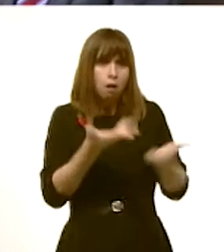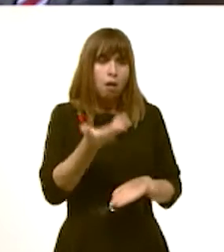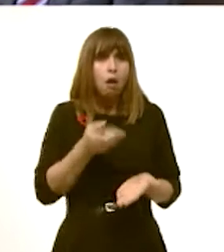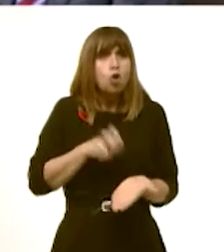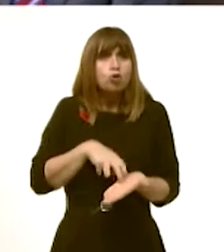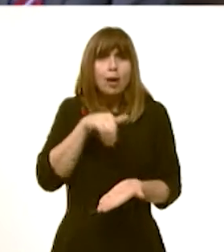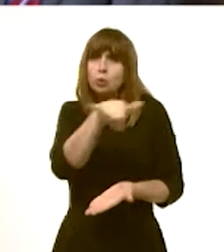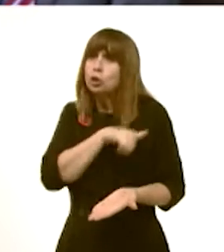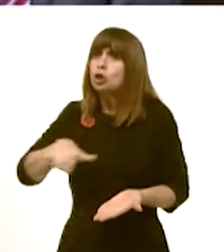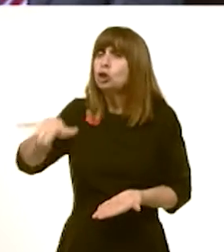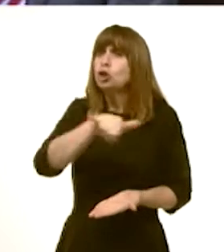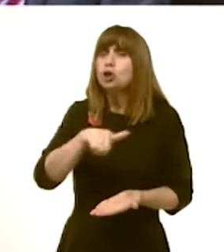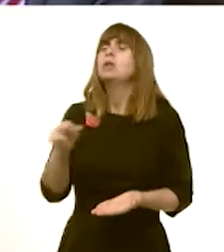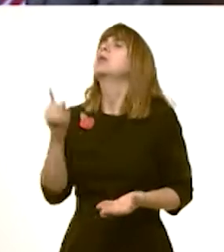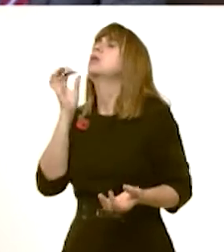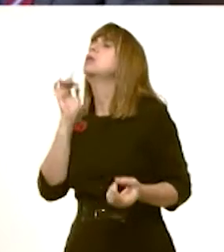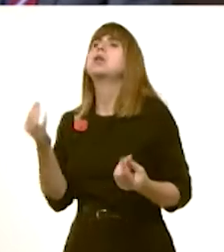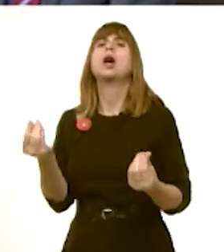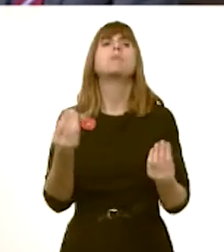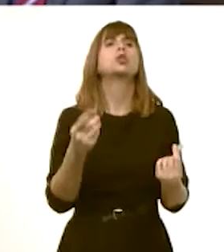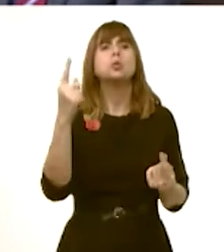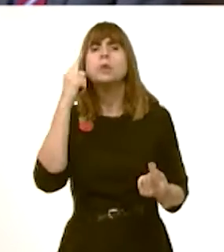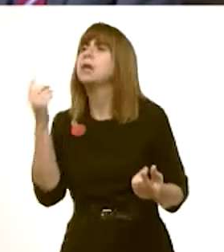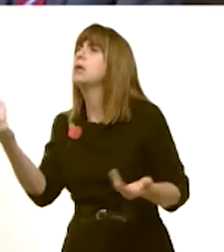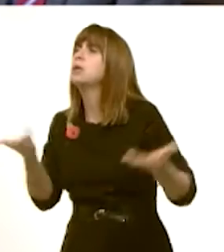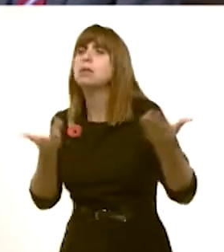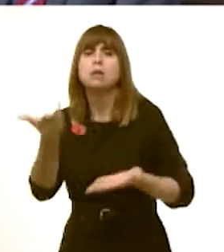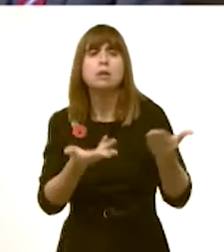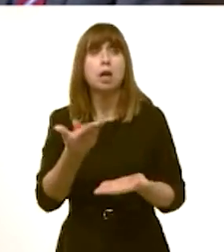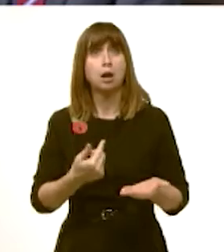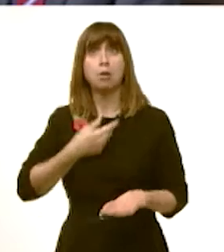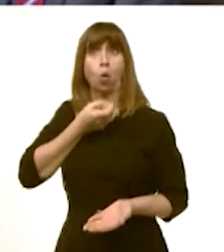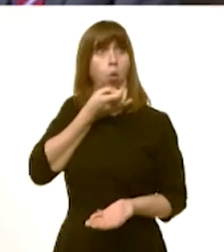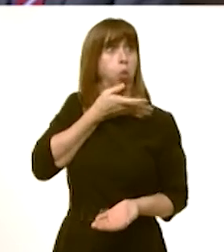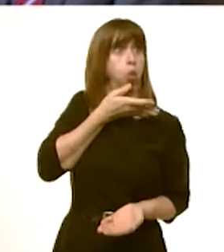the M4, if it gets to that stage, as is our plan, and revealing beforehand what your target